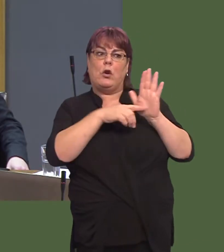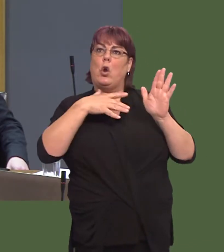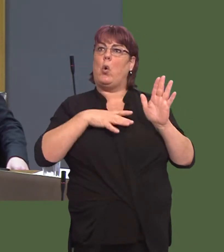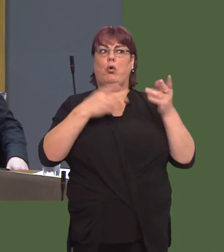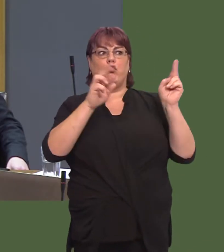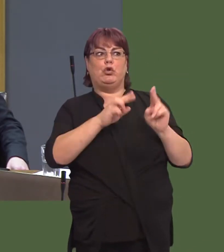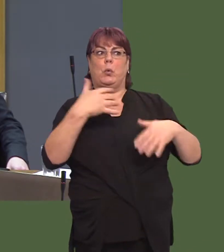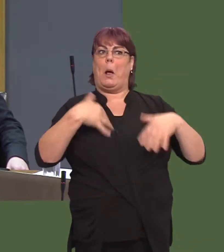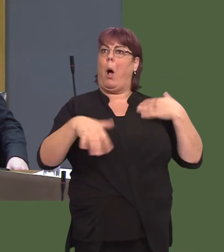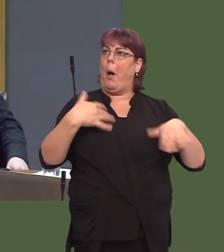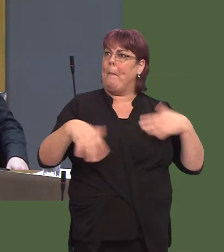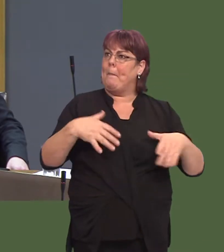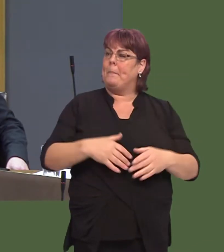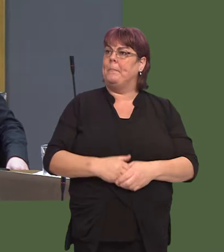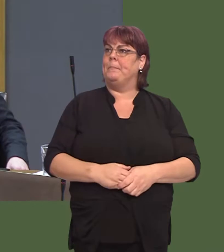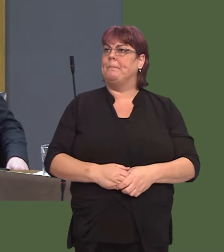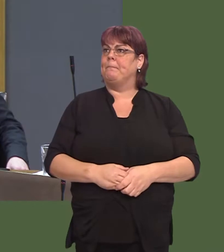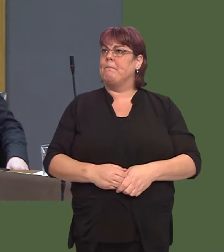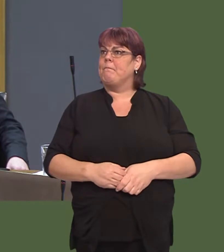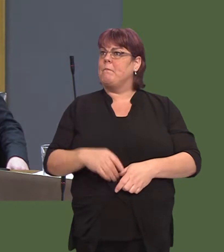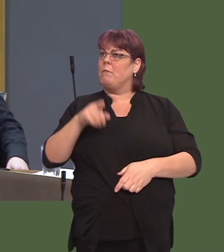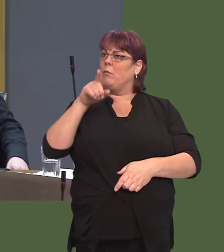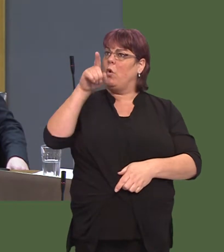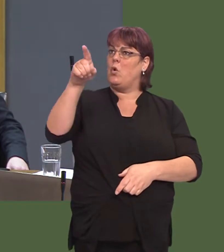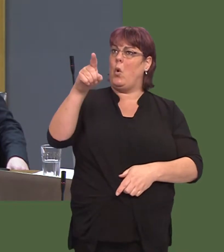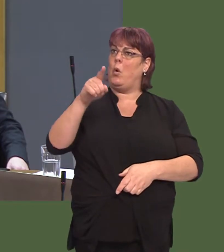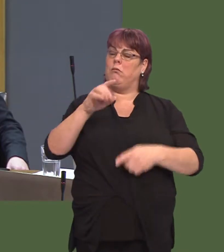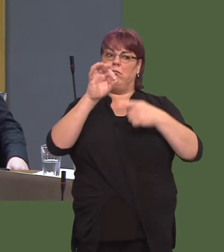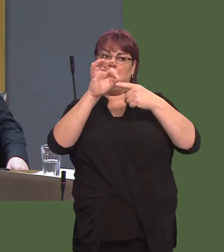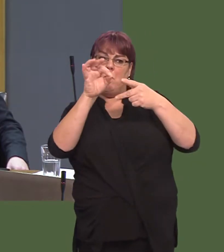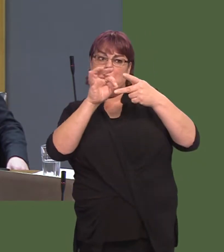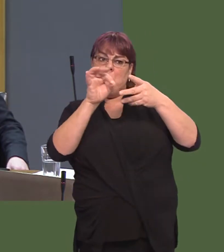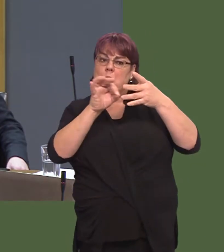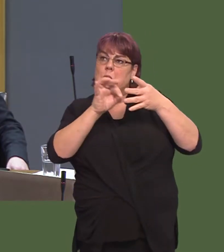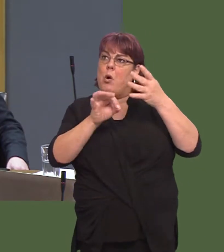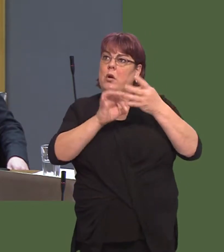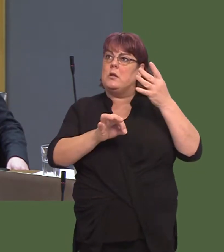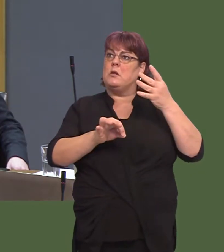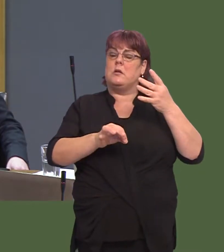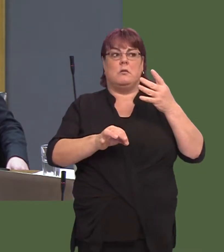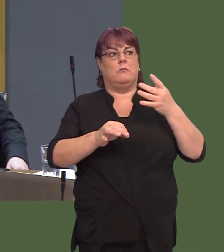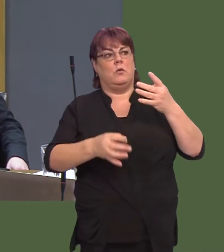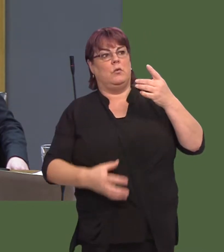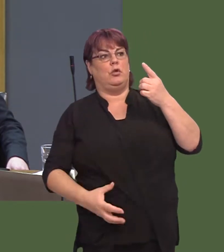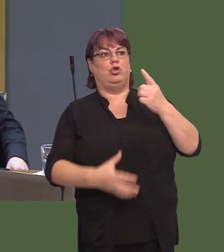We wonít know whether the actions that youíve taken are sufficient until the new Welsh statistics come out this winter.